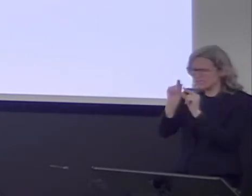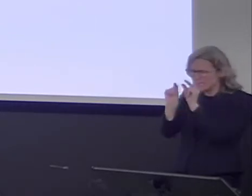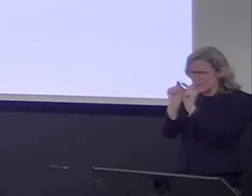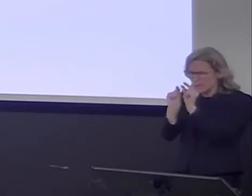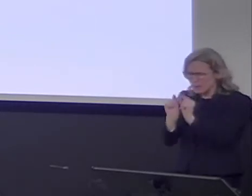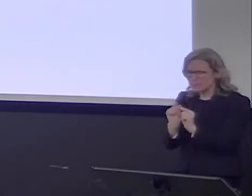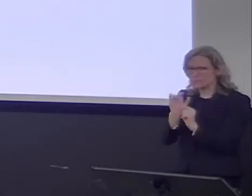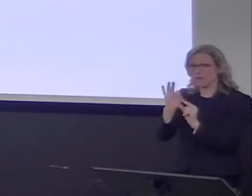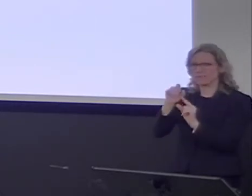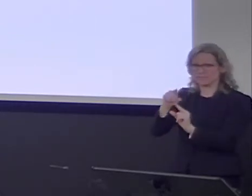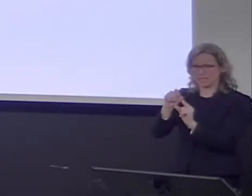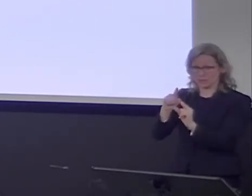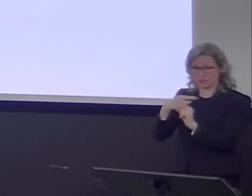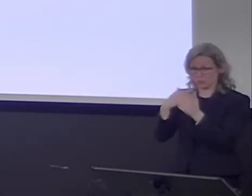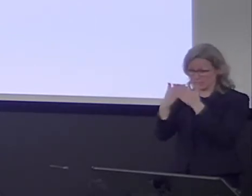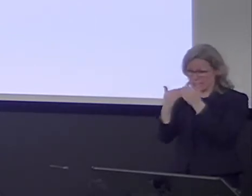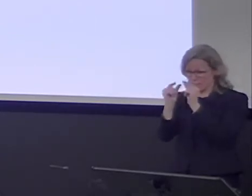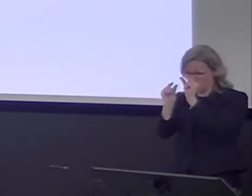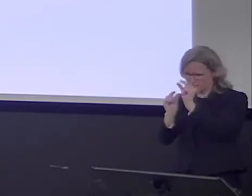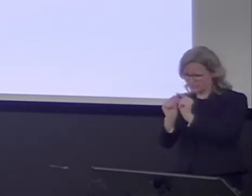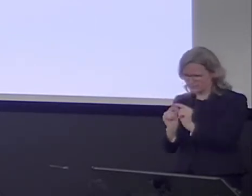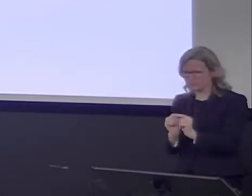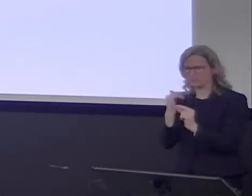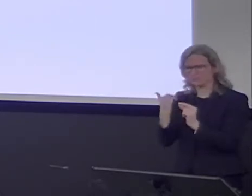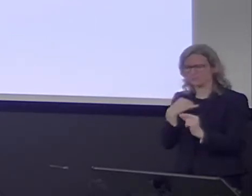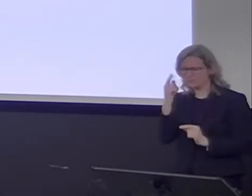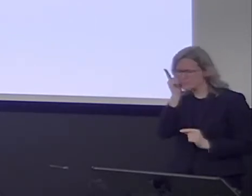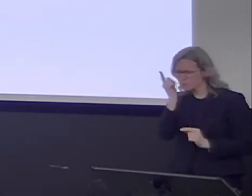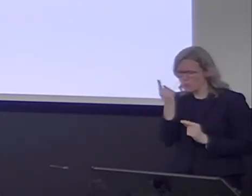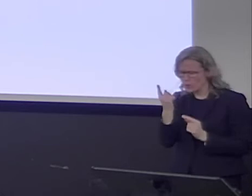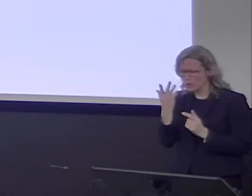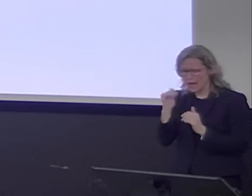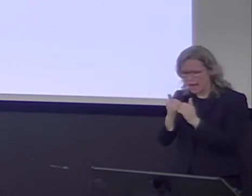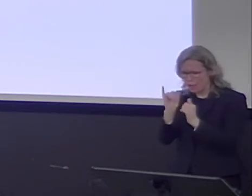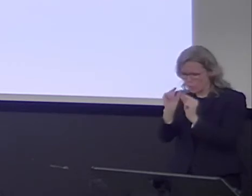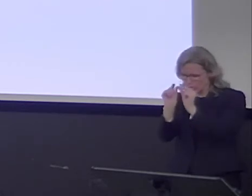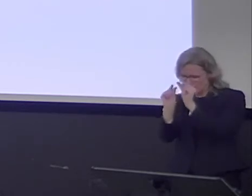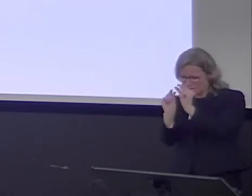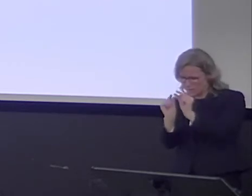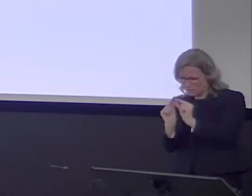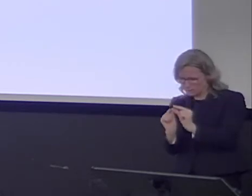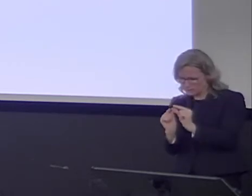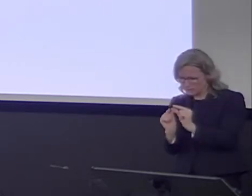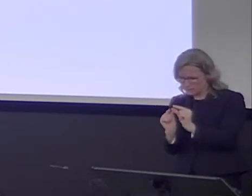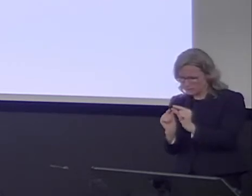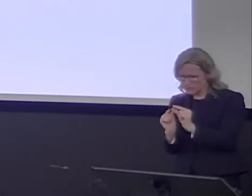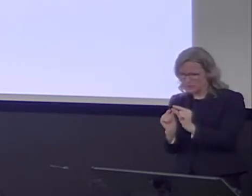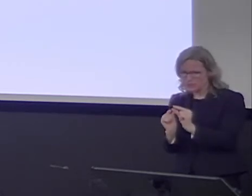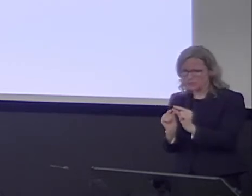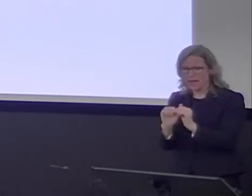and we ask how are these little bits of signal correlated across the two brains?